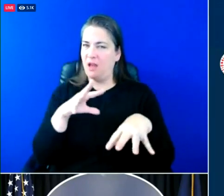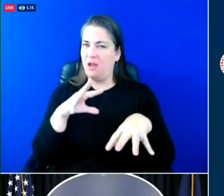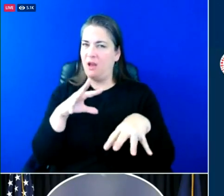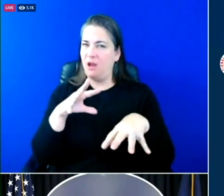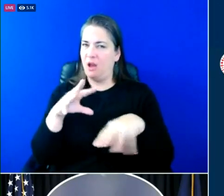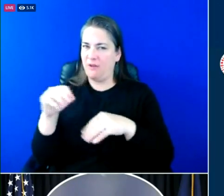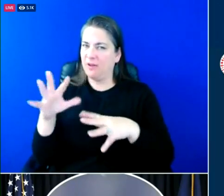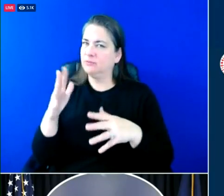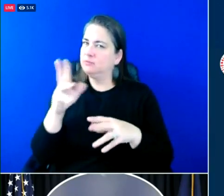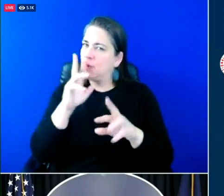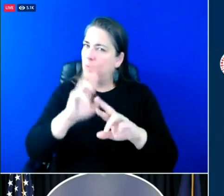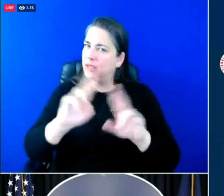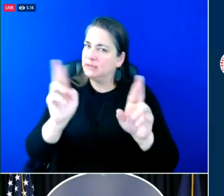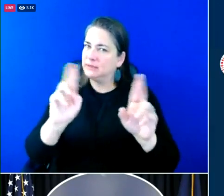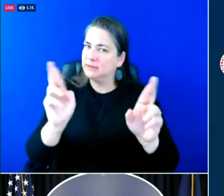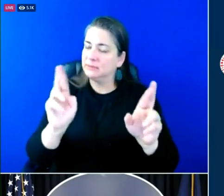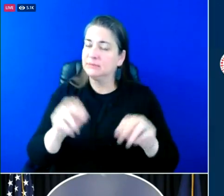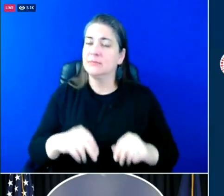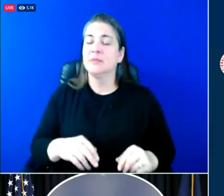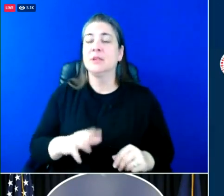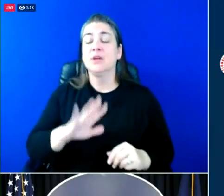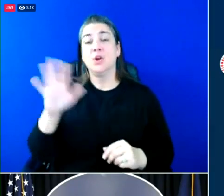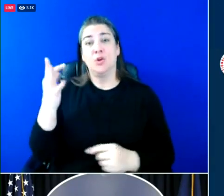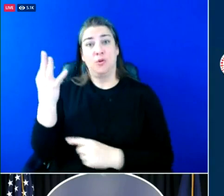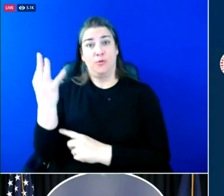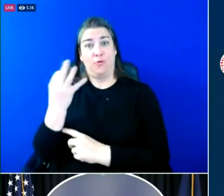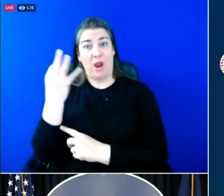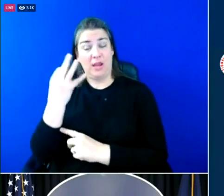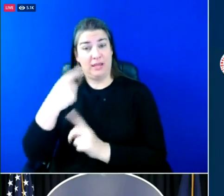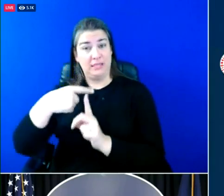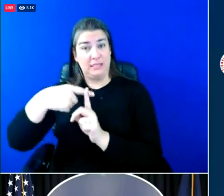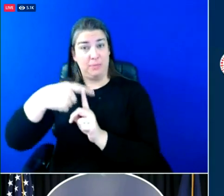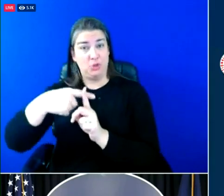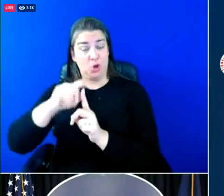Attempts on Friday are a bit of UN improvement. We'll start out with highs